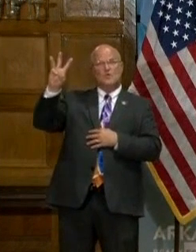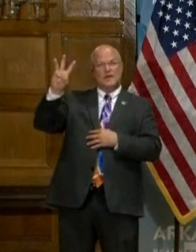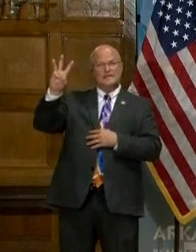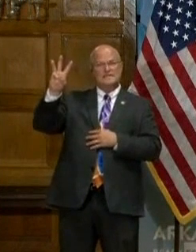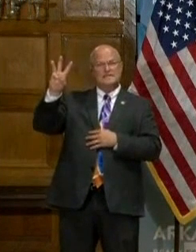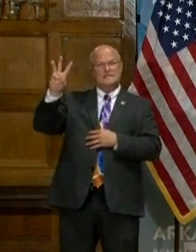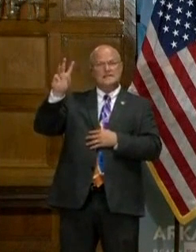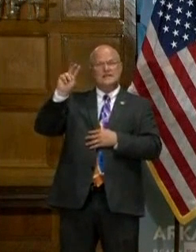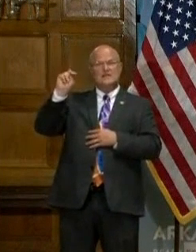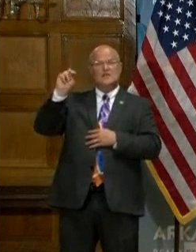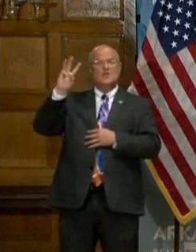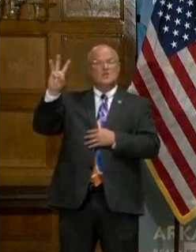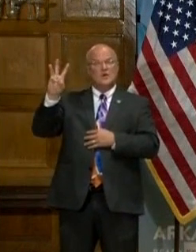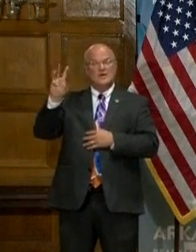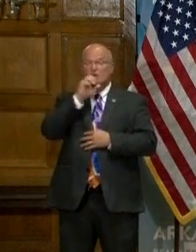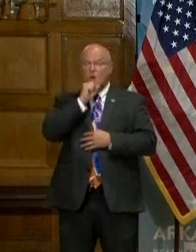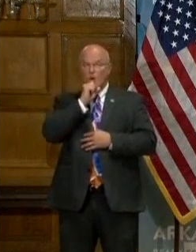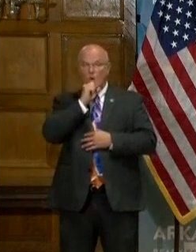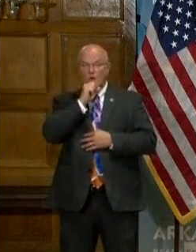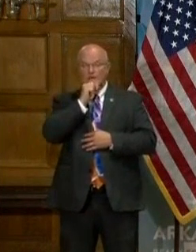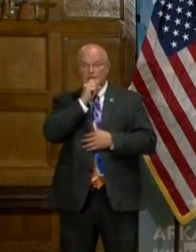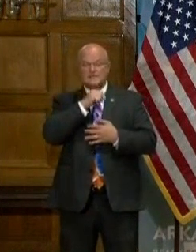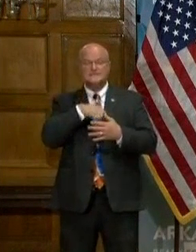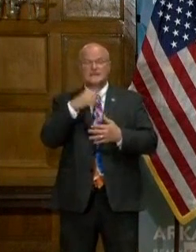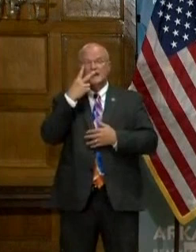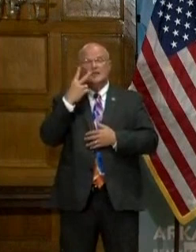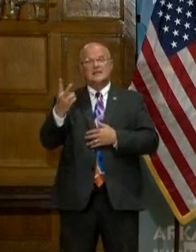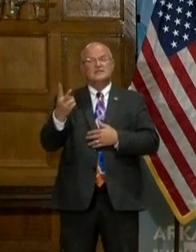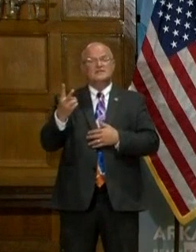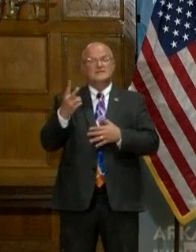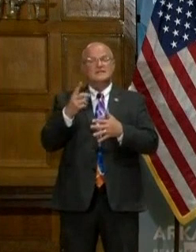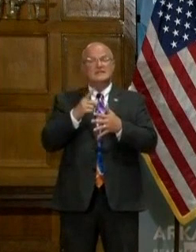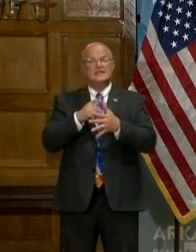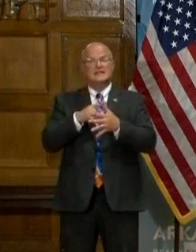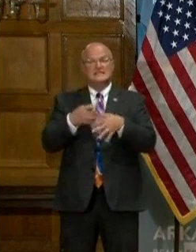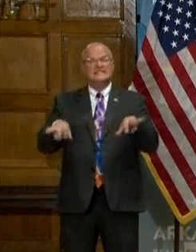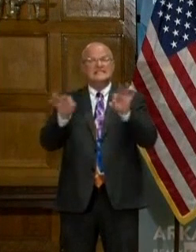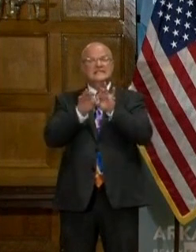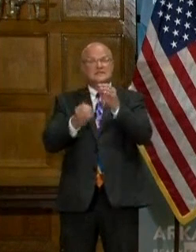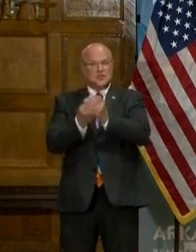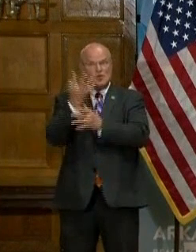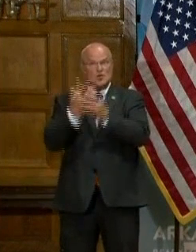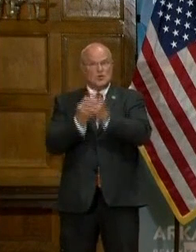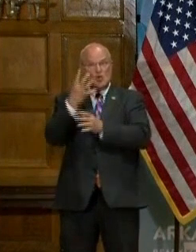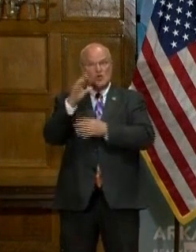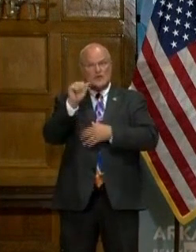YOU CAN SEE THE TREND LINES WHICH IS IMPORTANT. OF COURSE THE MOST IMPORTANT TRENDLINE IN TERMS OF THE LARGEST NUMBER OF CASES IS